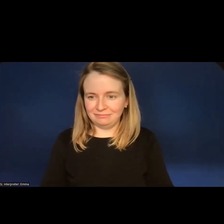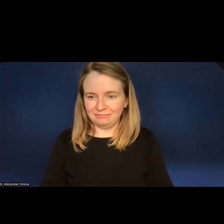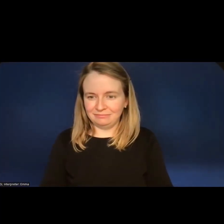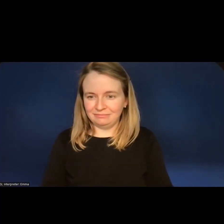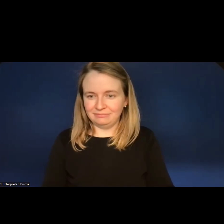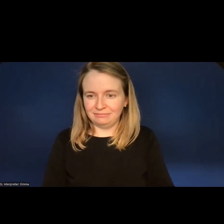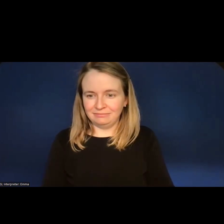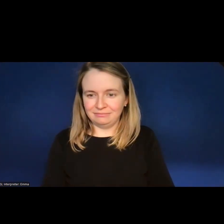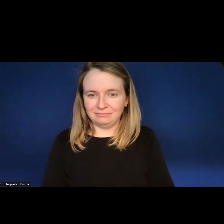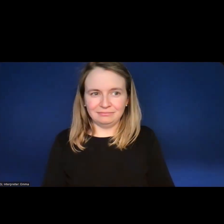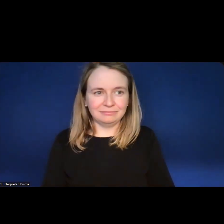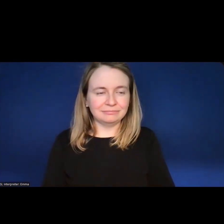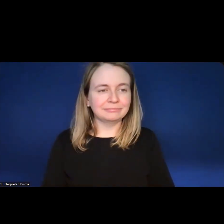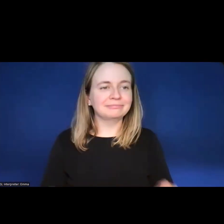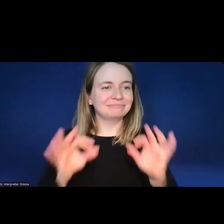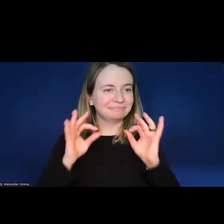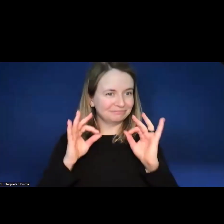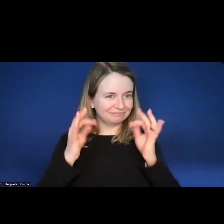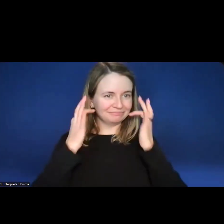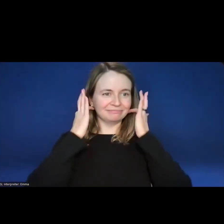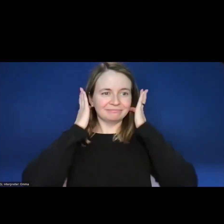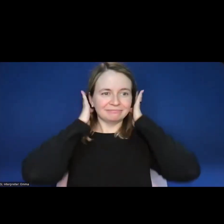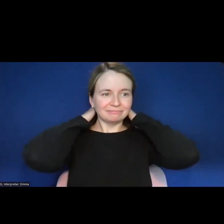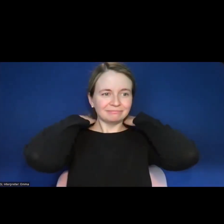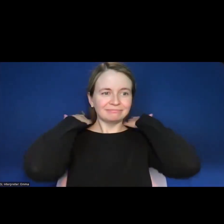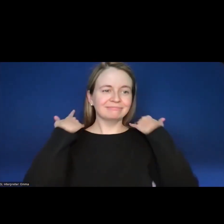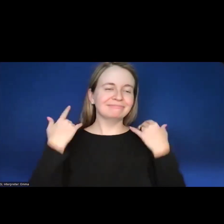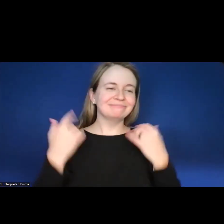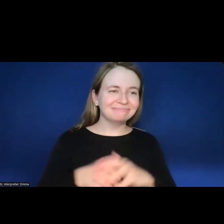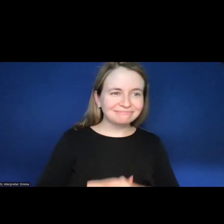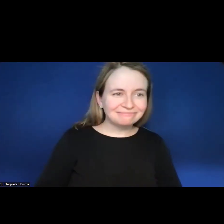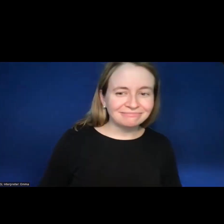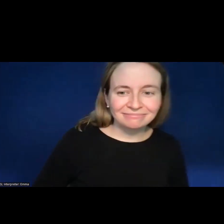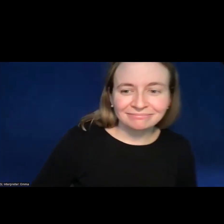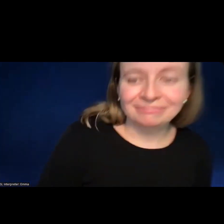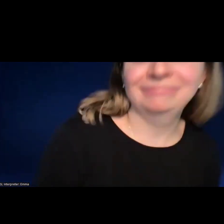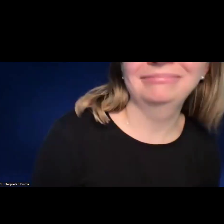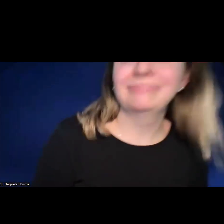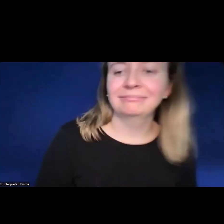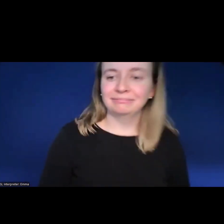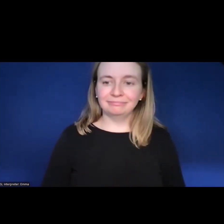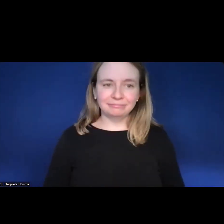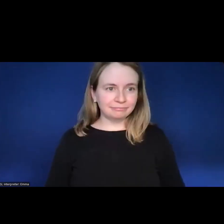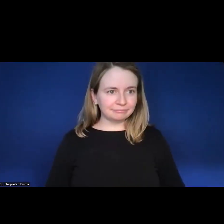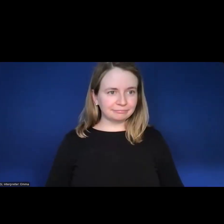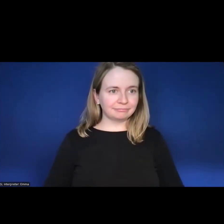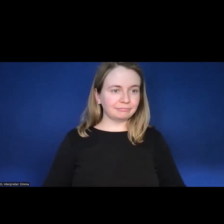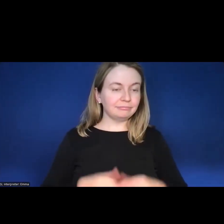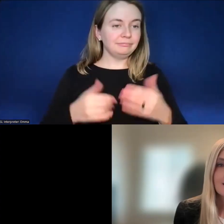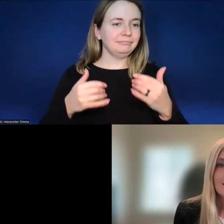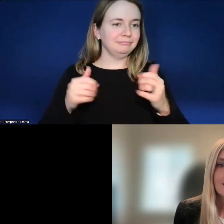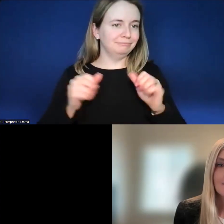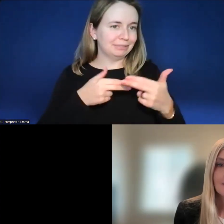and. Ashley, there you are. Okay, perfect. Ashley Stuart: All right, let me get my slides up.